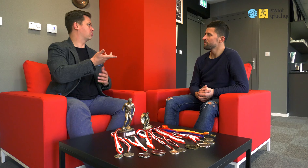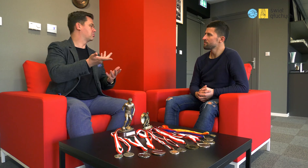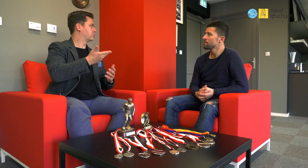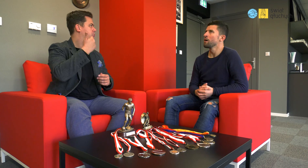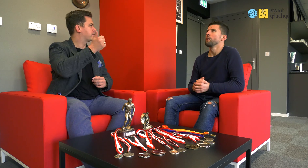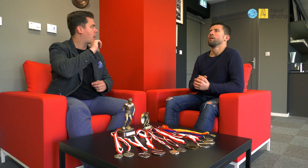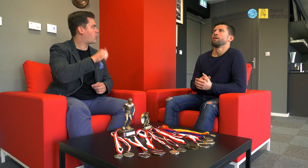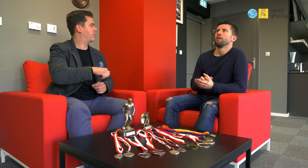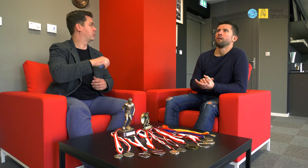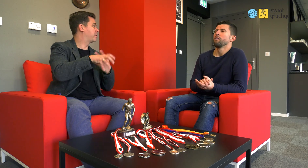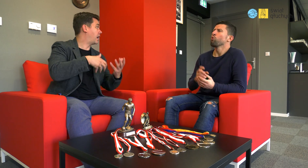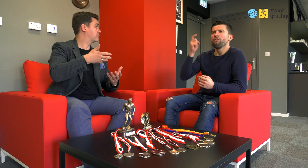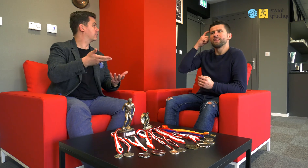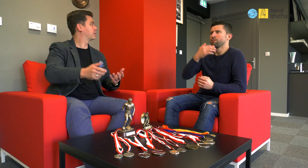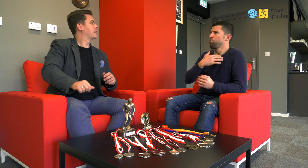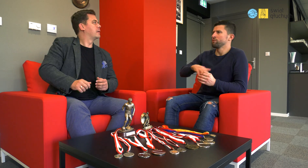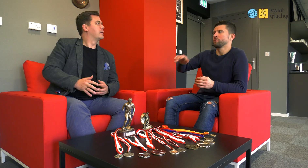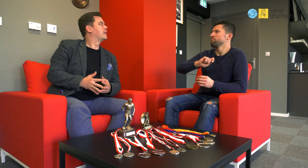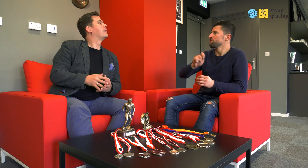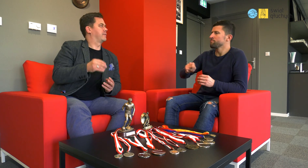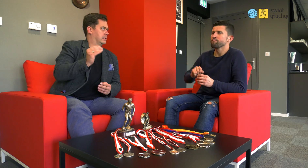Did you go to the European, world championships? Mainly in Poland.